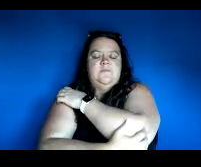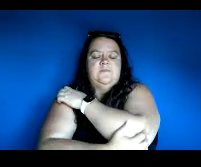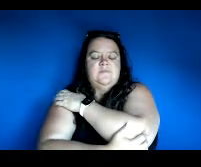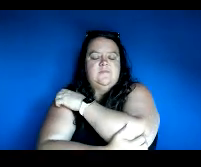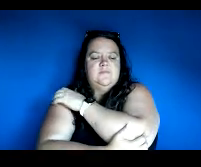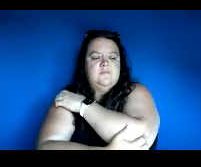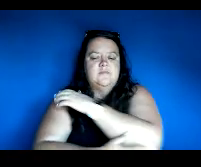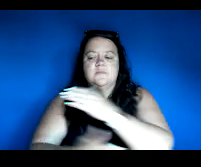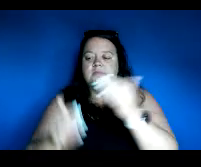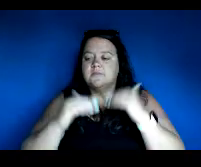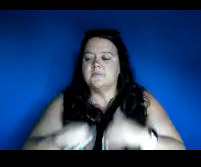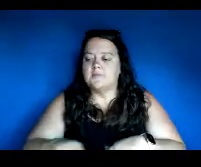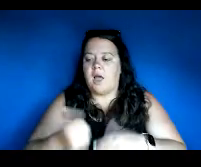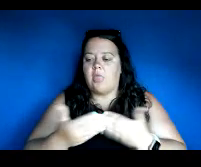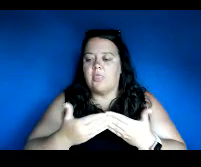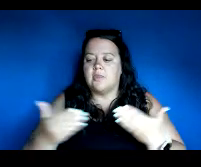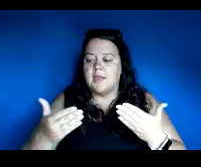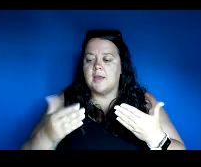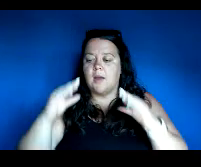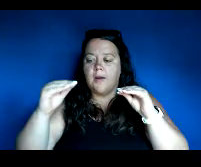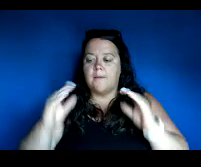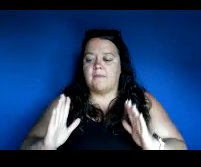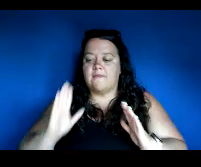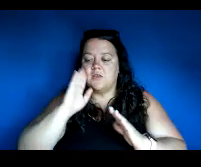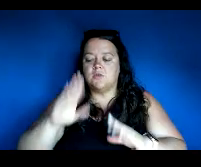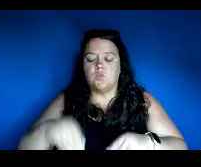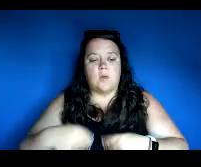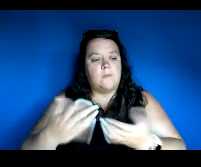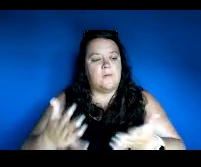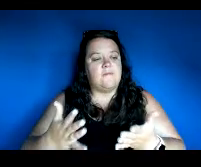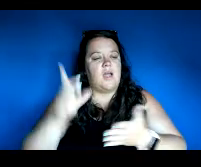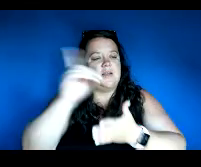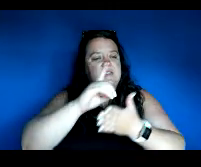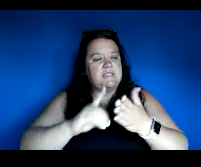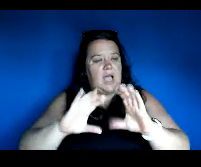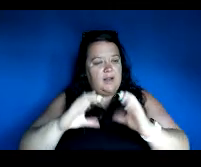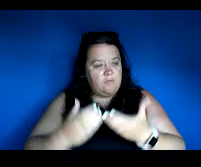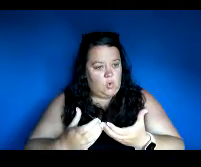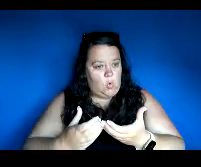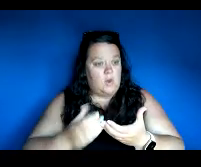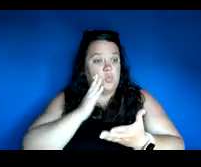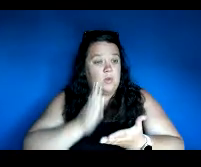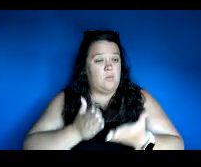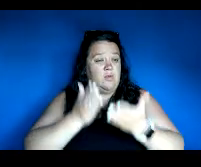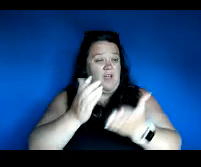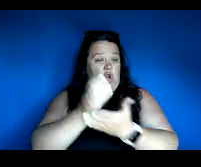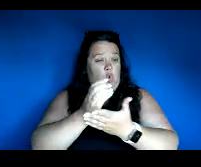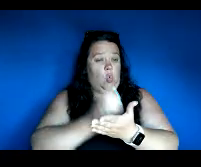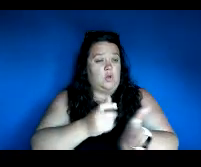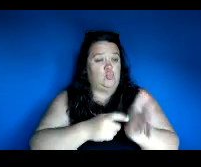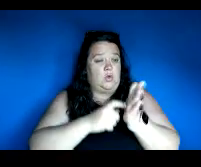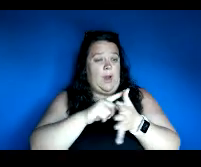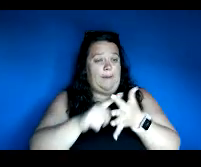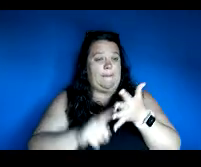is that they're gonna provide the design of the course and the course requirements. So they're gonna let you know about,